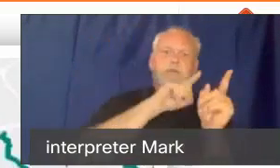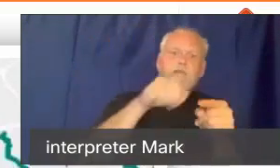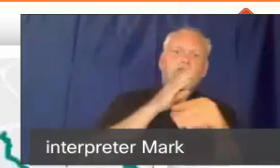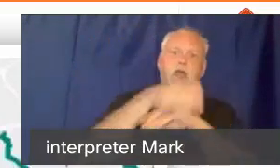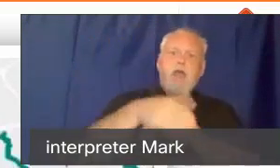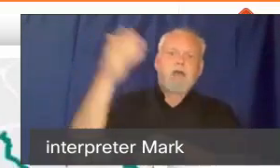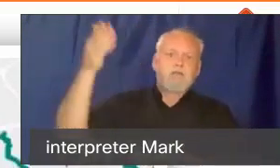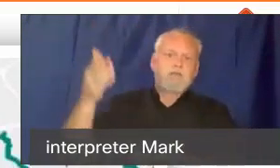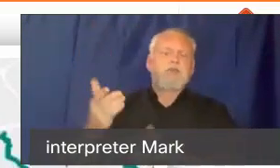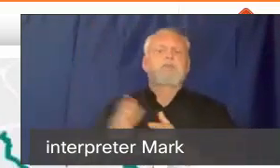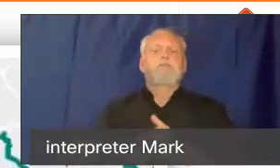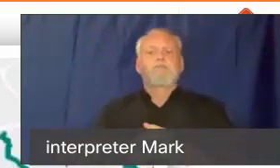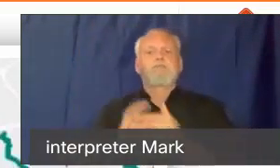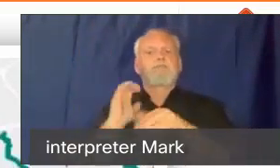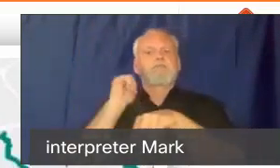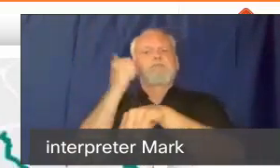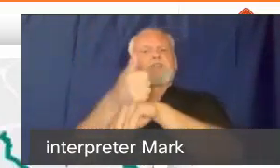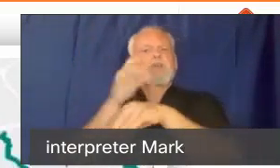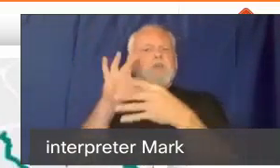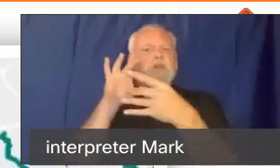Just to set a little bit of context.